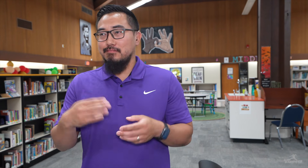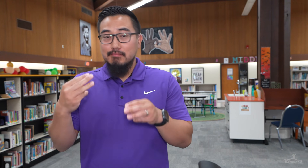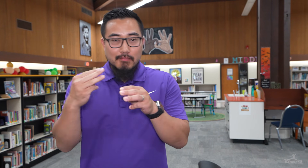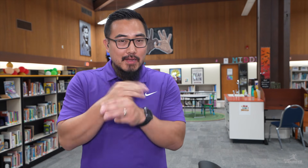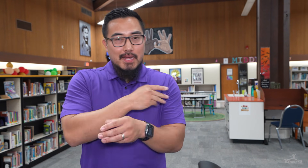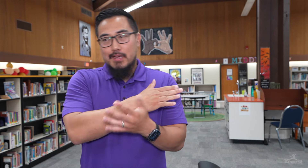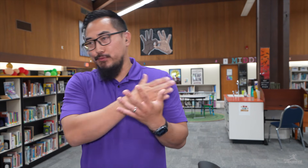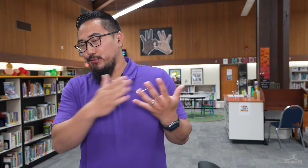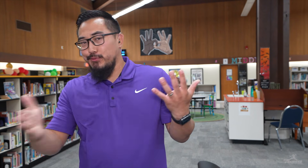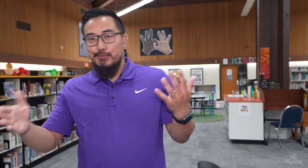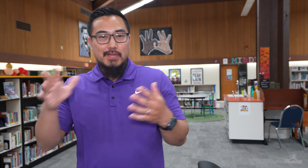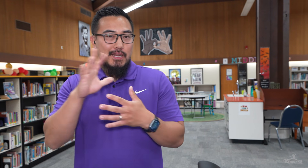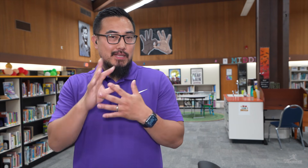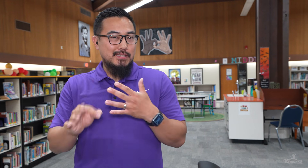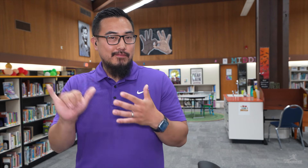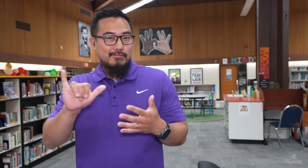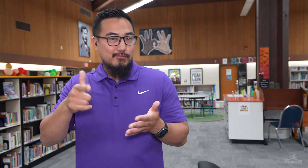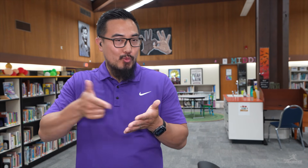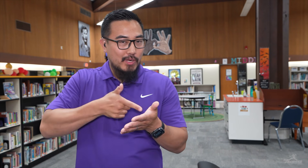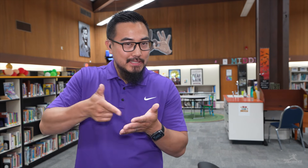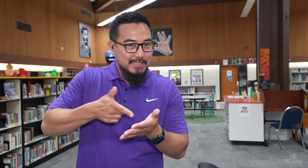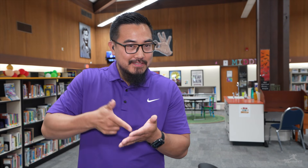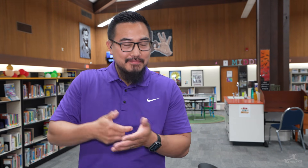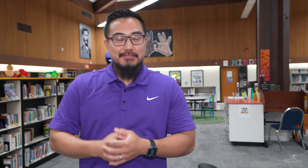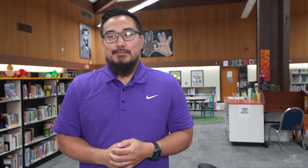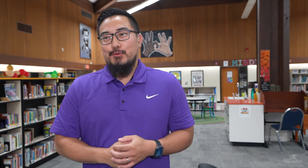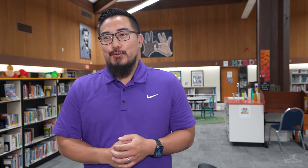from core subjects like math to electives like welding.